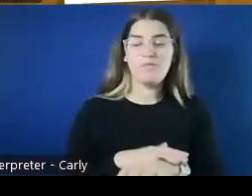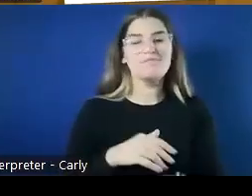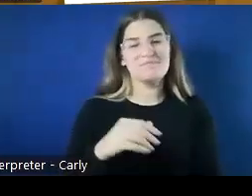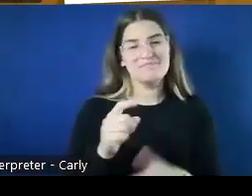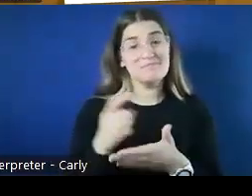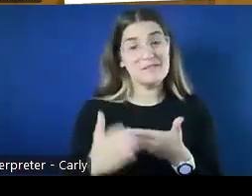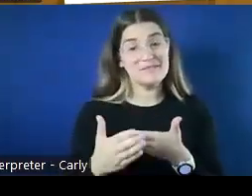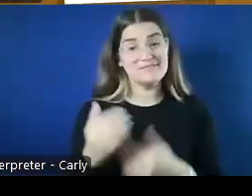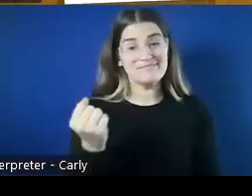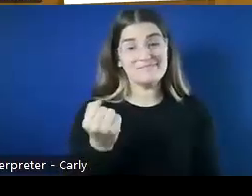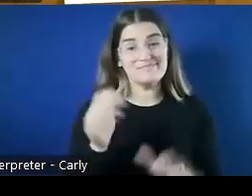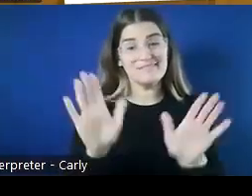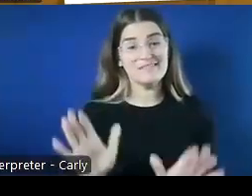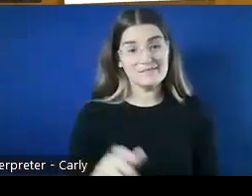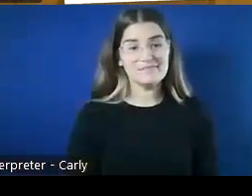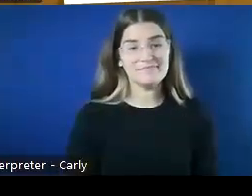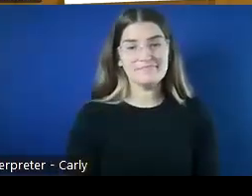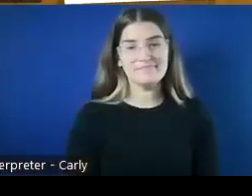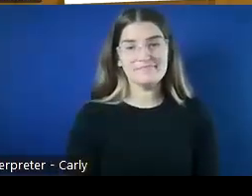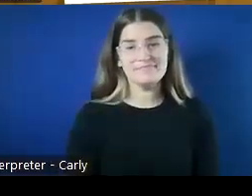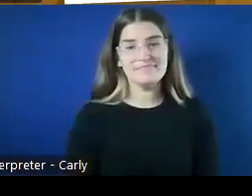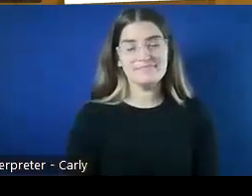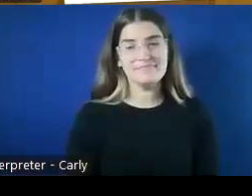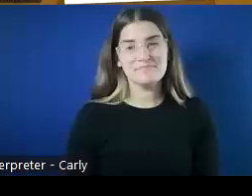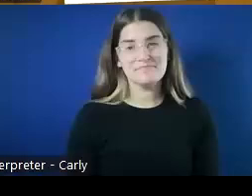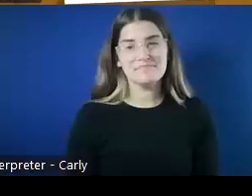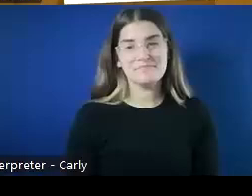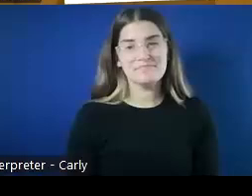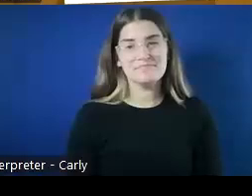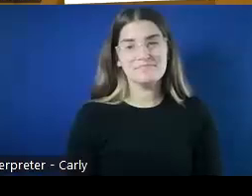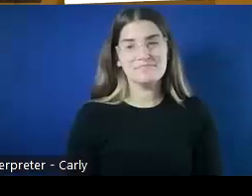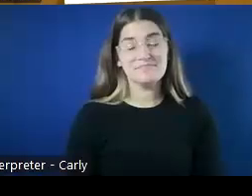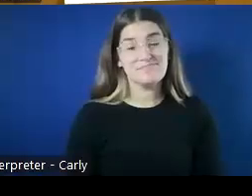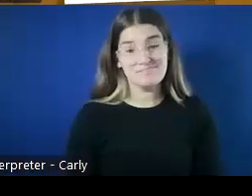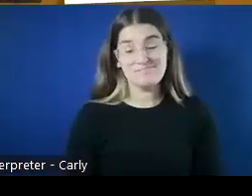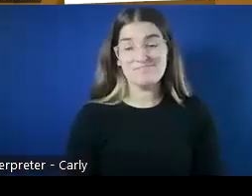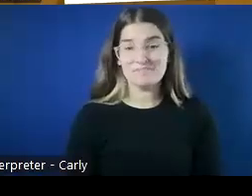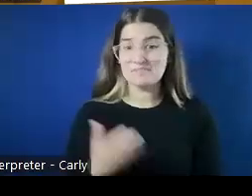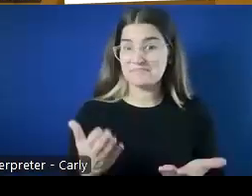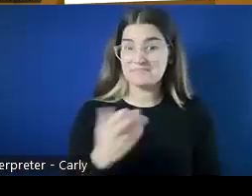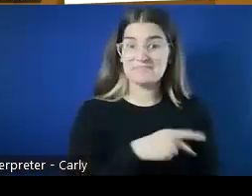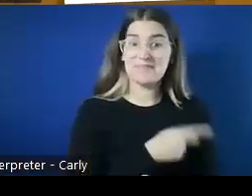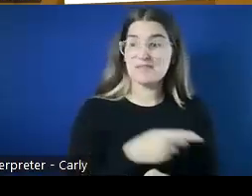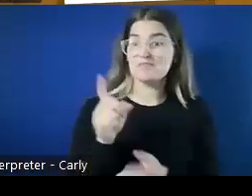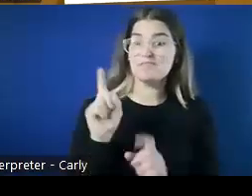and that is likely representative of patients being in school and when some of those crisis can